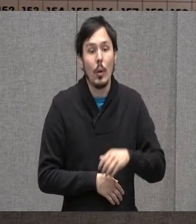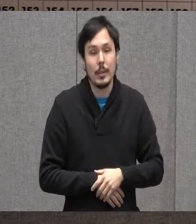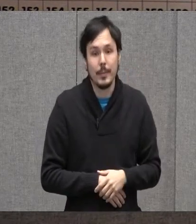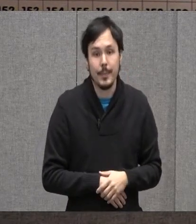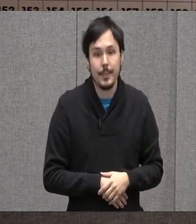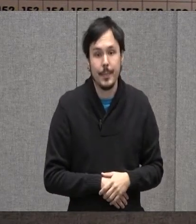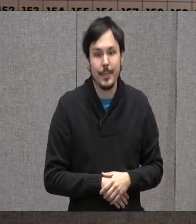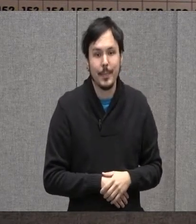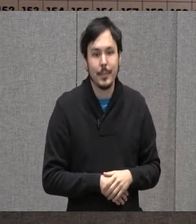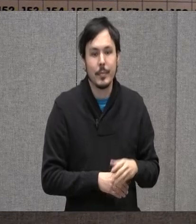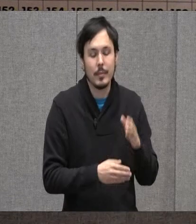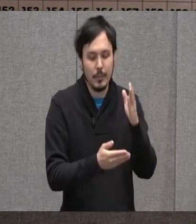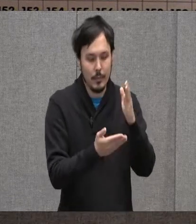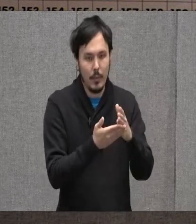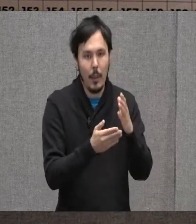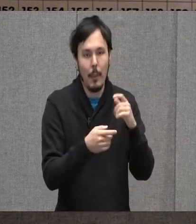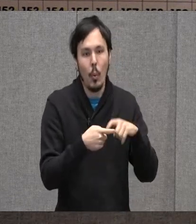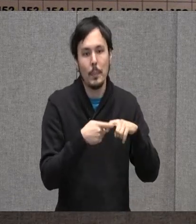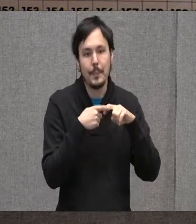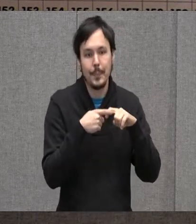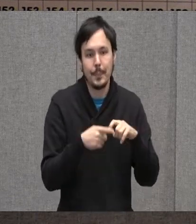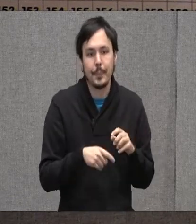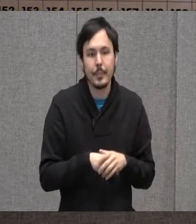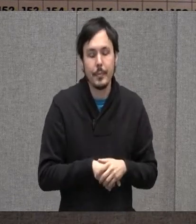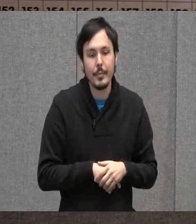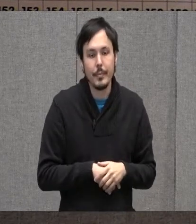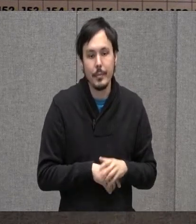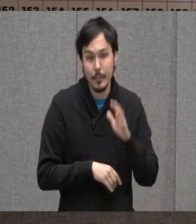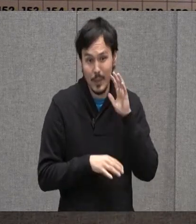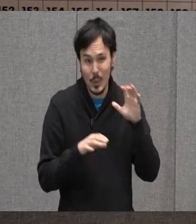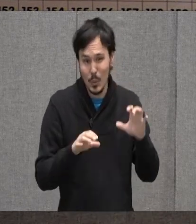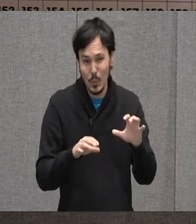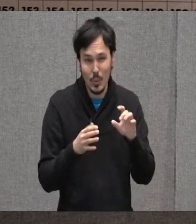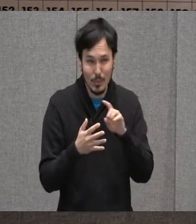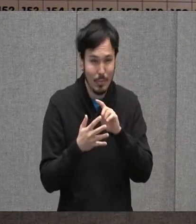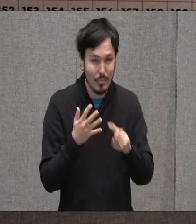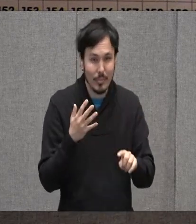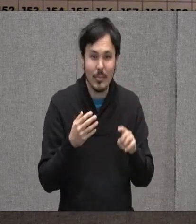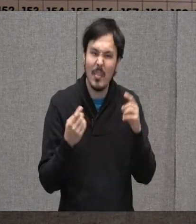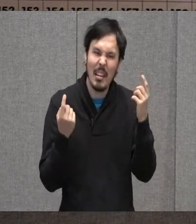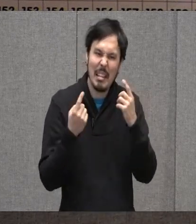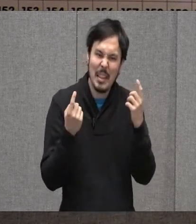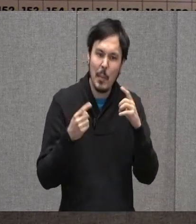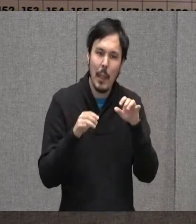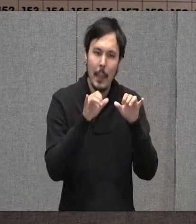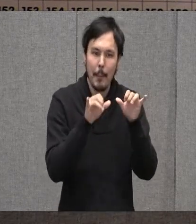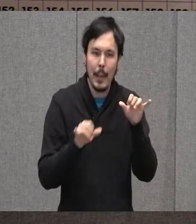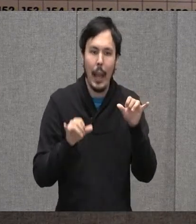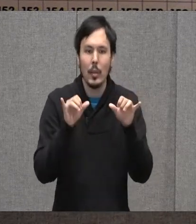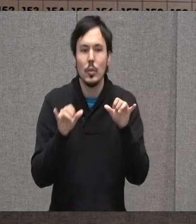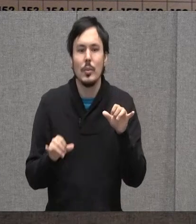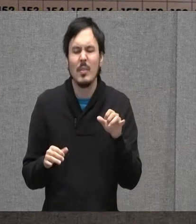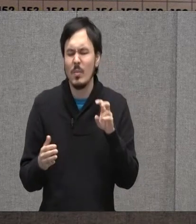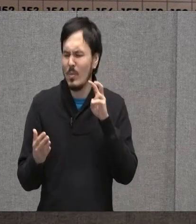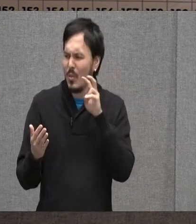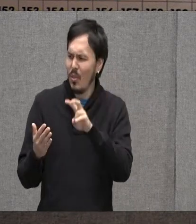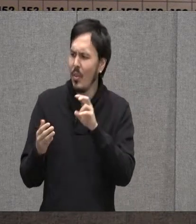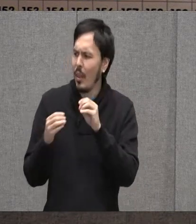I'm gonna stop right there for a minute, and we're gonna do some things thinking about some of these patterns. So look at those numbers